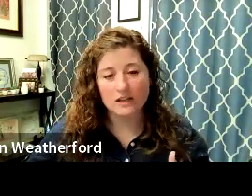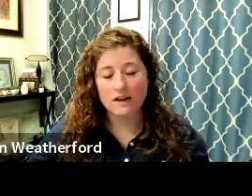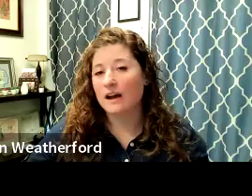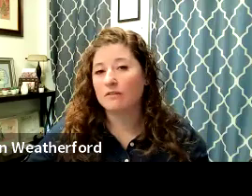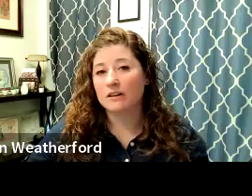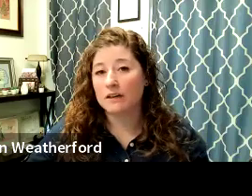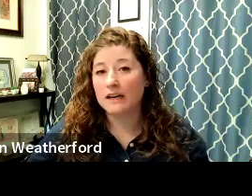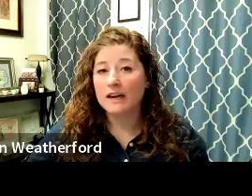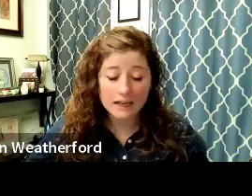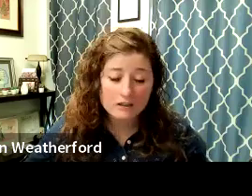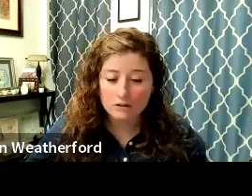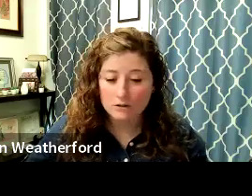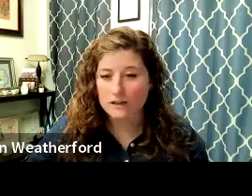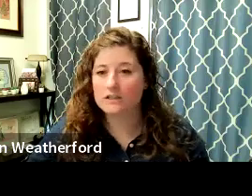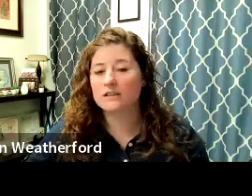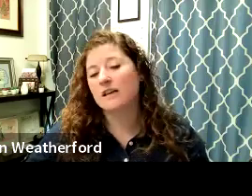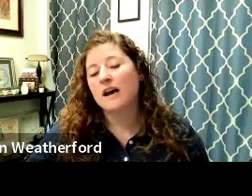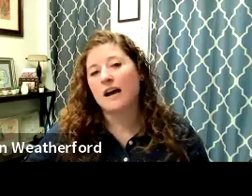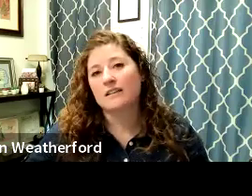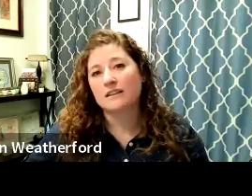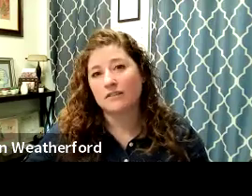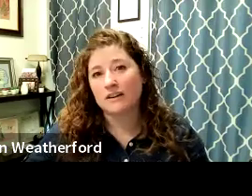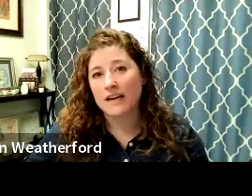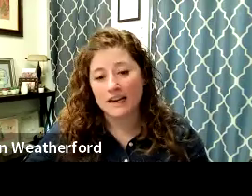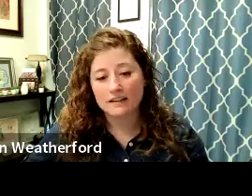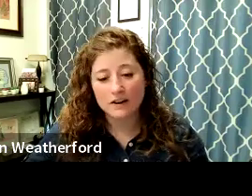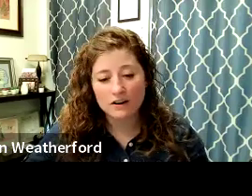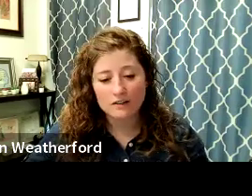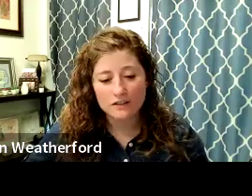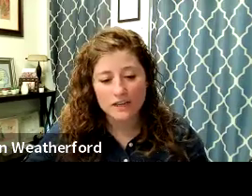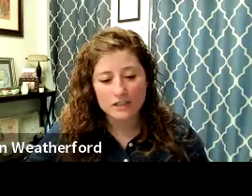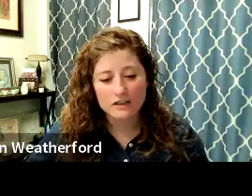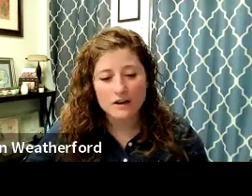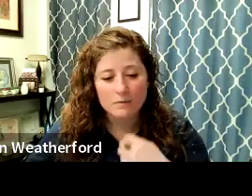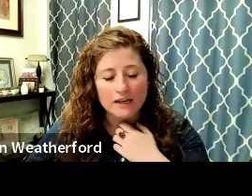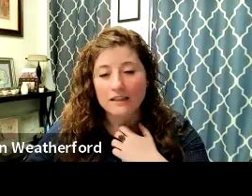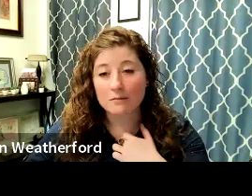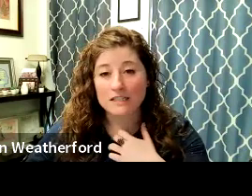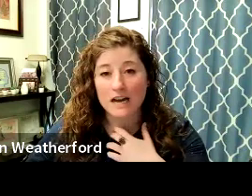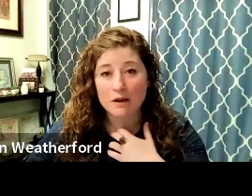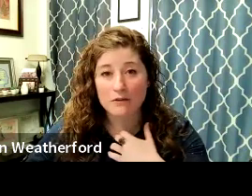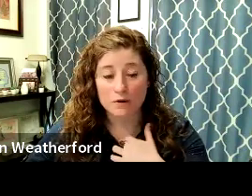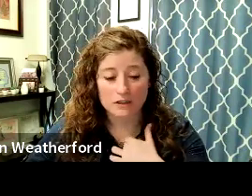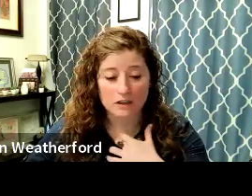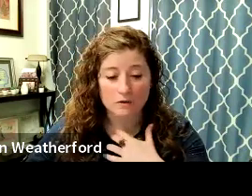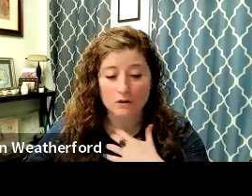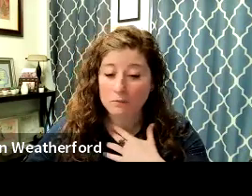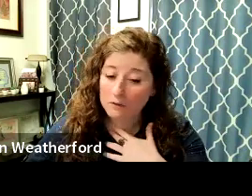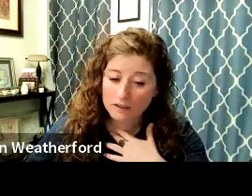I start with an example here from the visual modality. So you see a very busy visual scenery